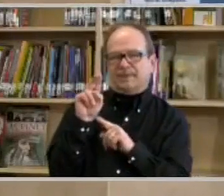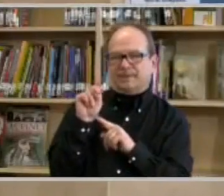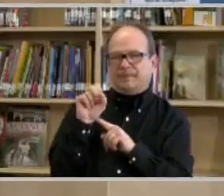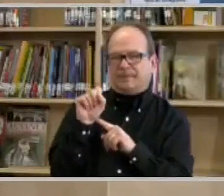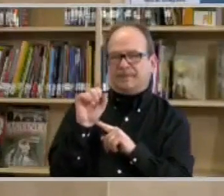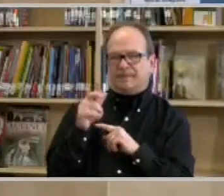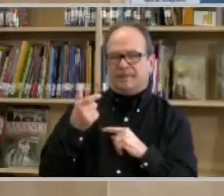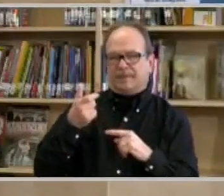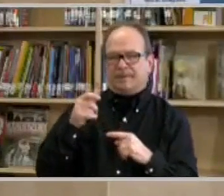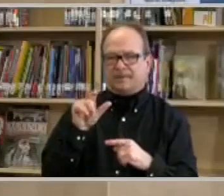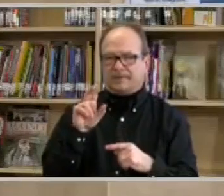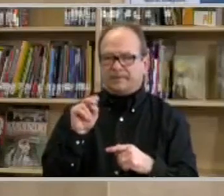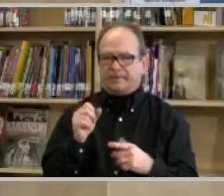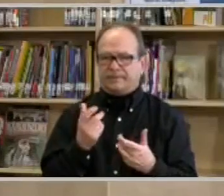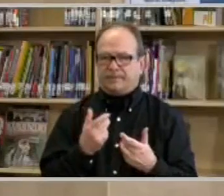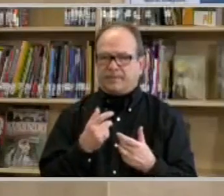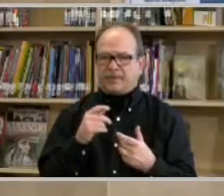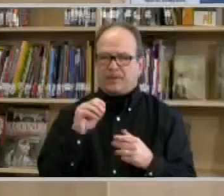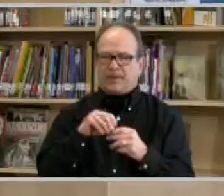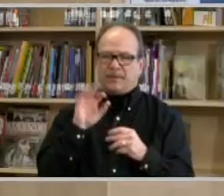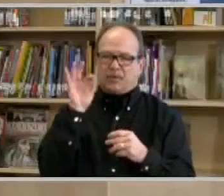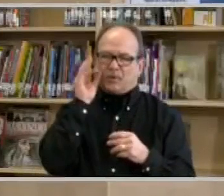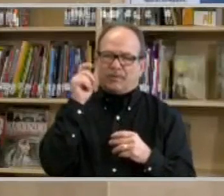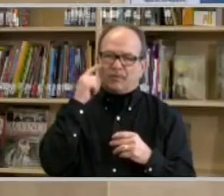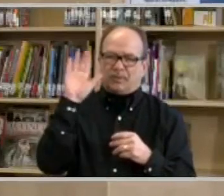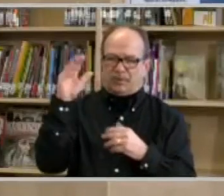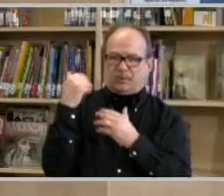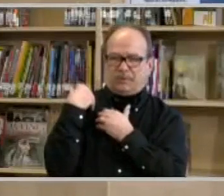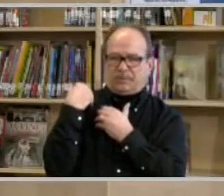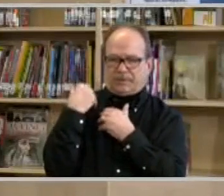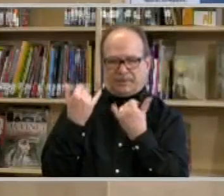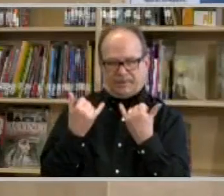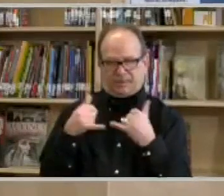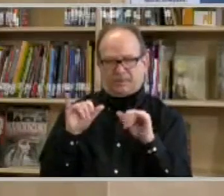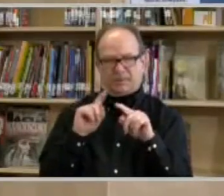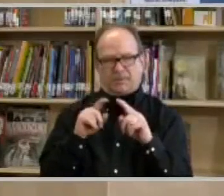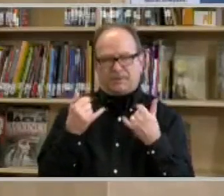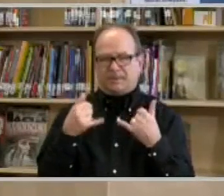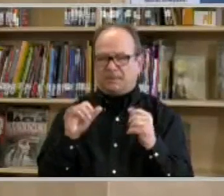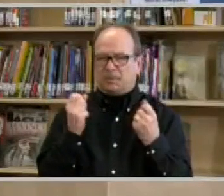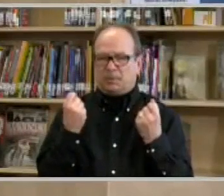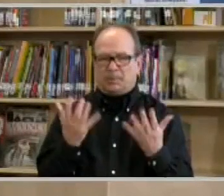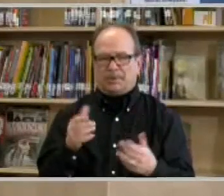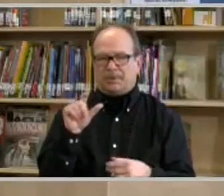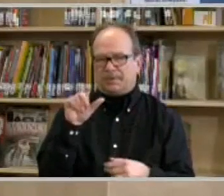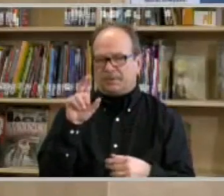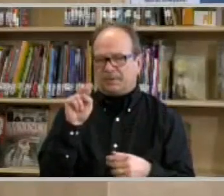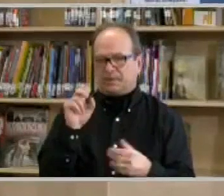THAT'S RIGHT. WE'RE HELD AT THE GUILLOTINE YOU KNOW BY THE FEDERAL